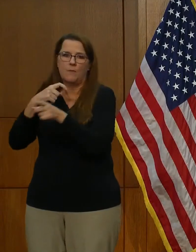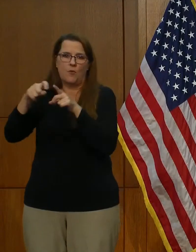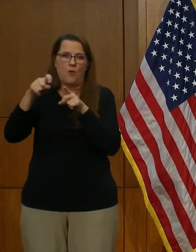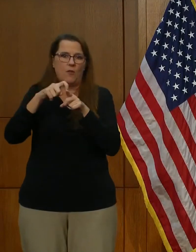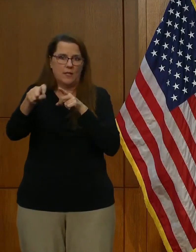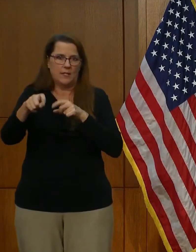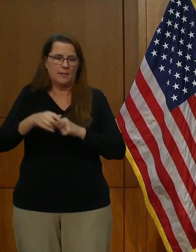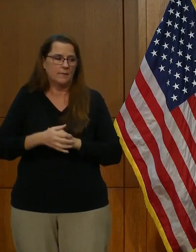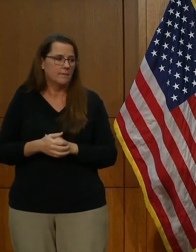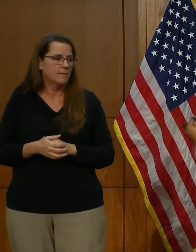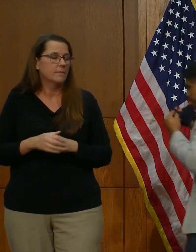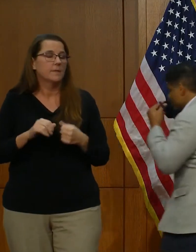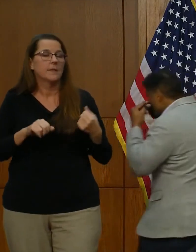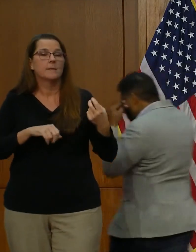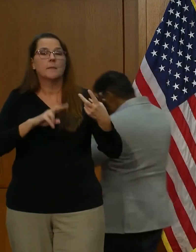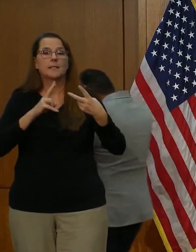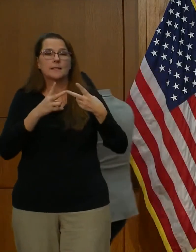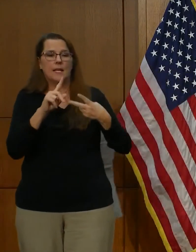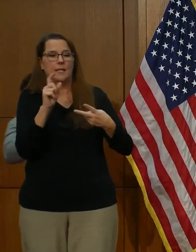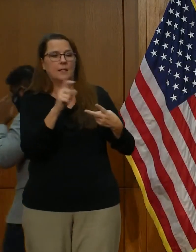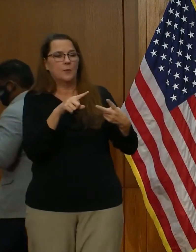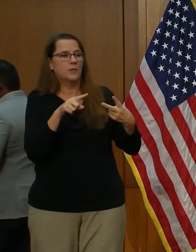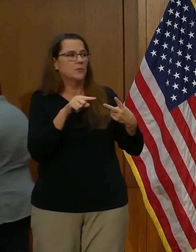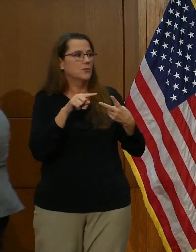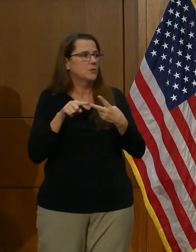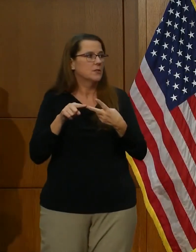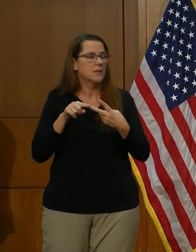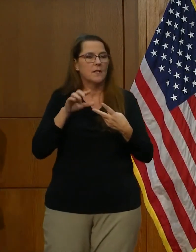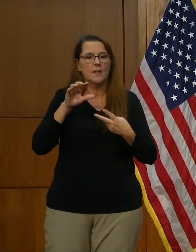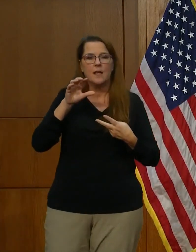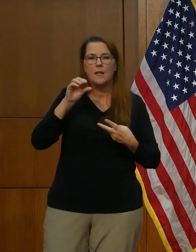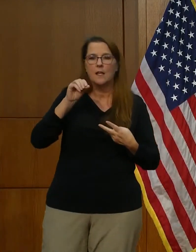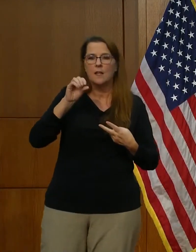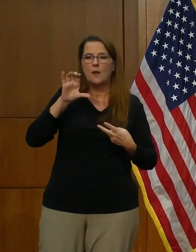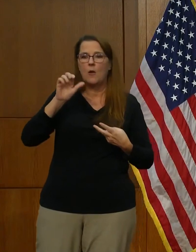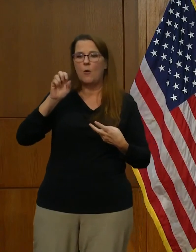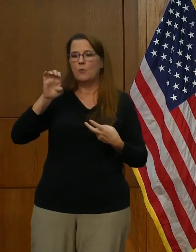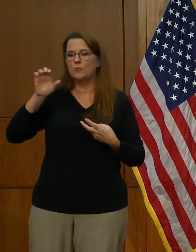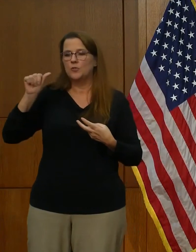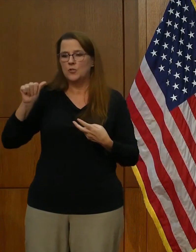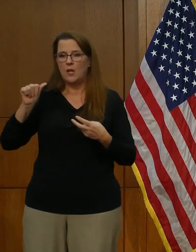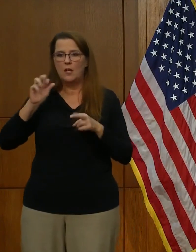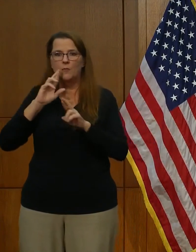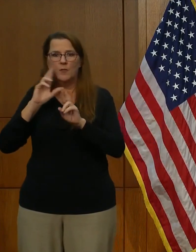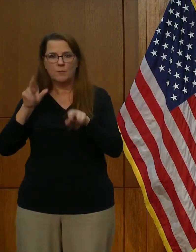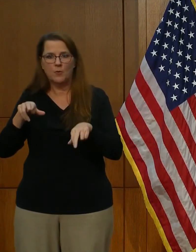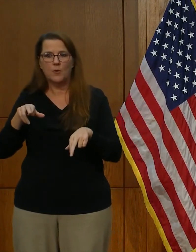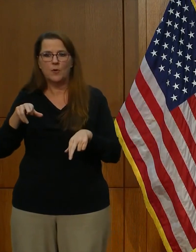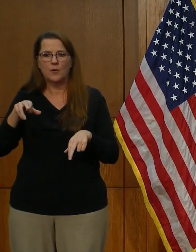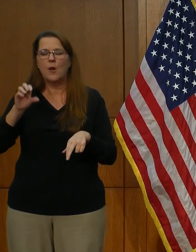WHO HAVE BEEN VACCINATED SO THEY'LL STOP KIDDING. HOLD ON.